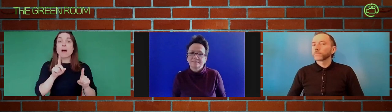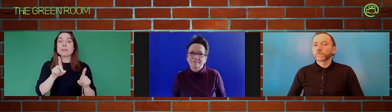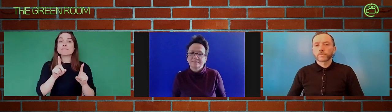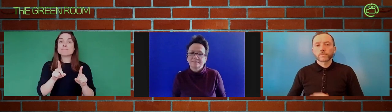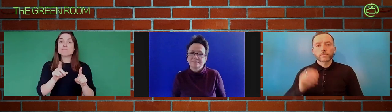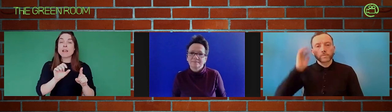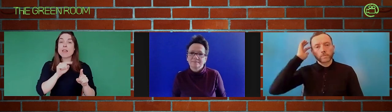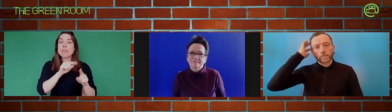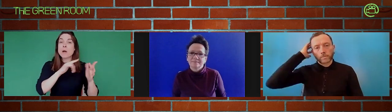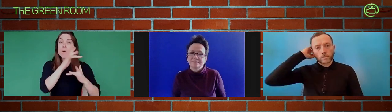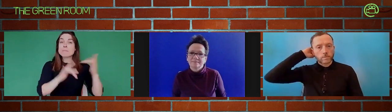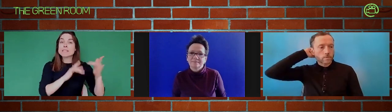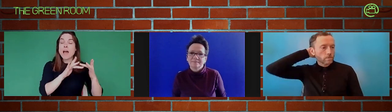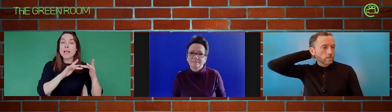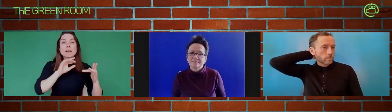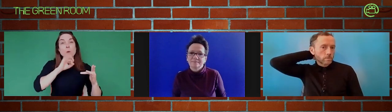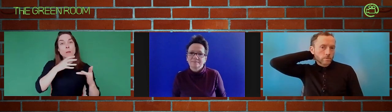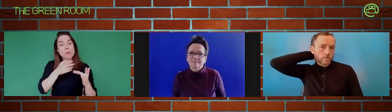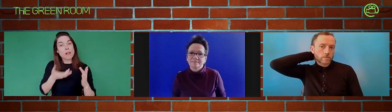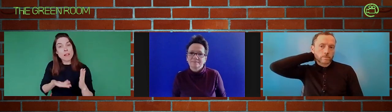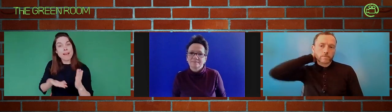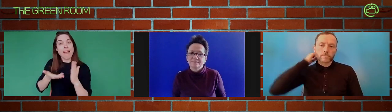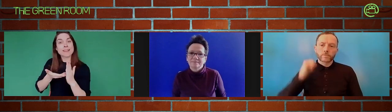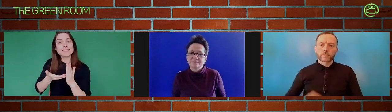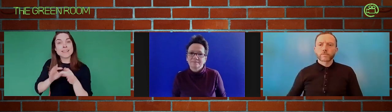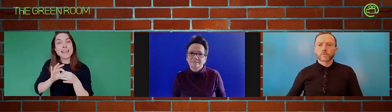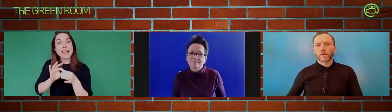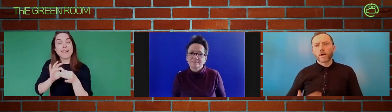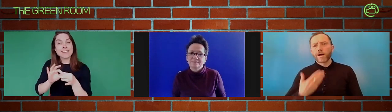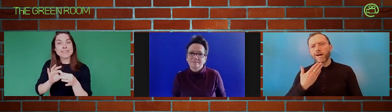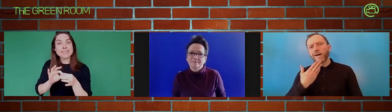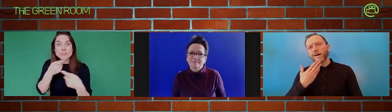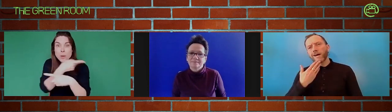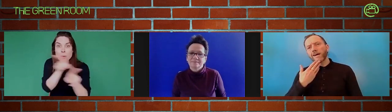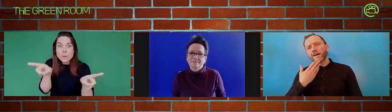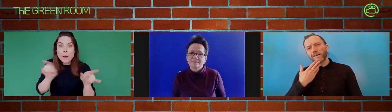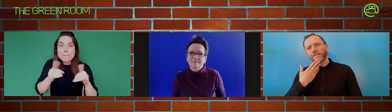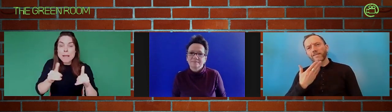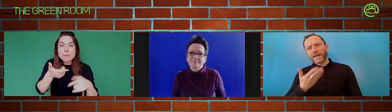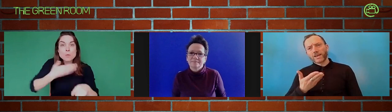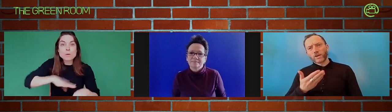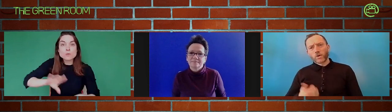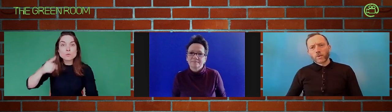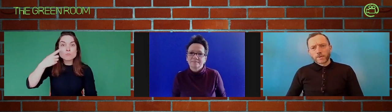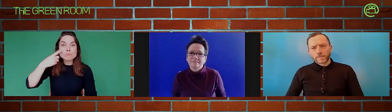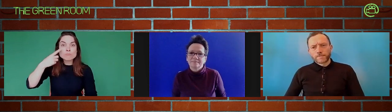to our podcast, so that you guys, anyone out there who wants to find it you can find it on our page,